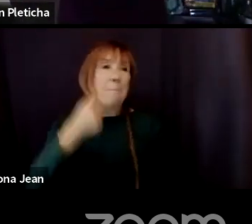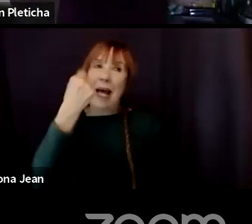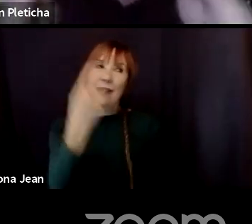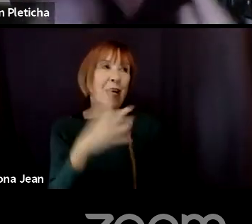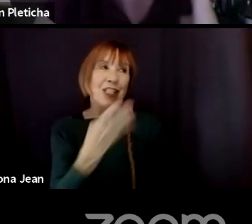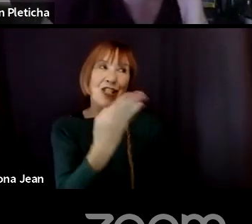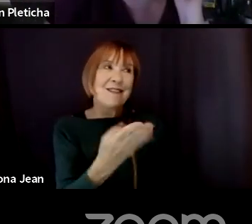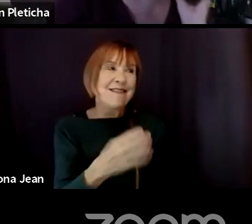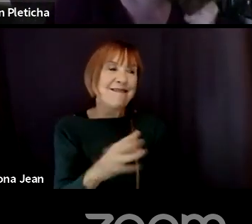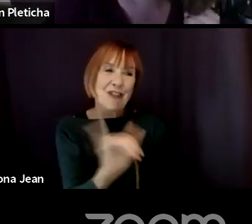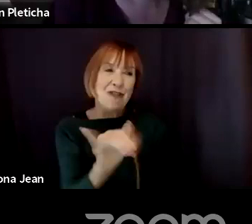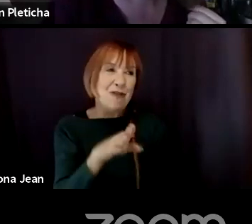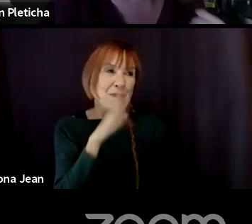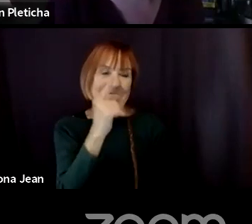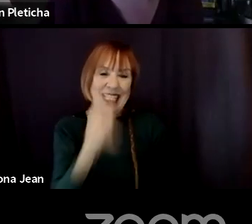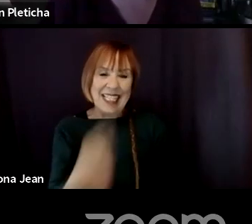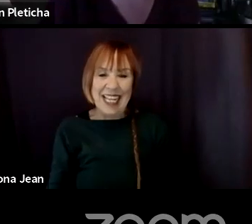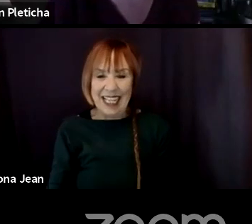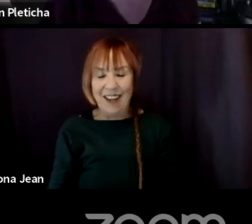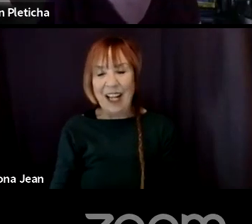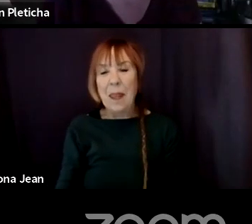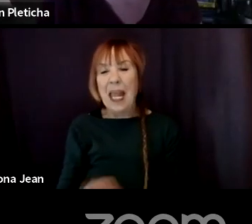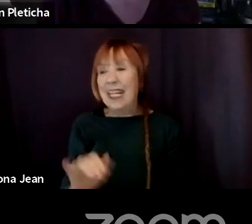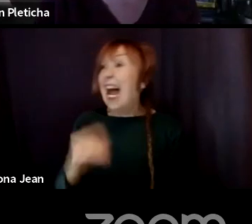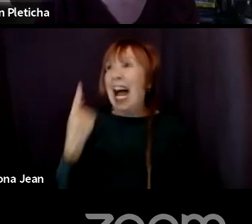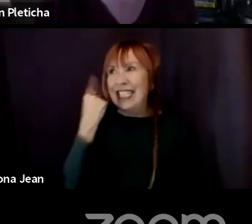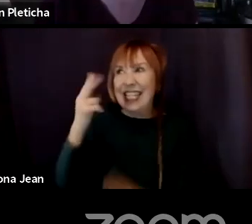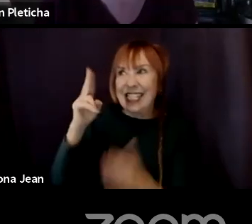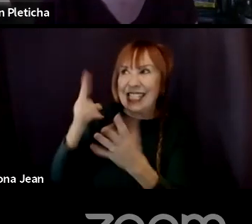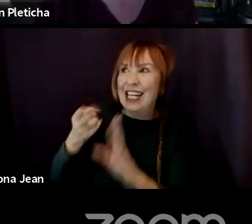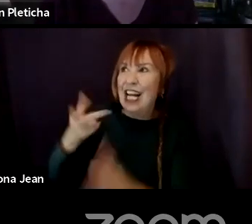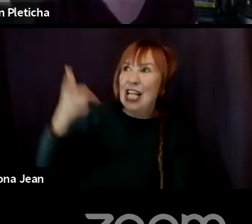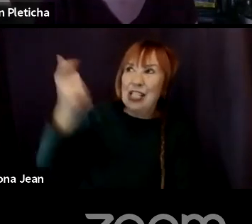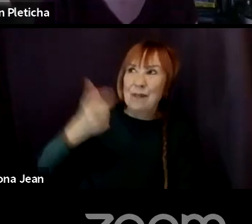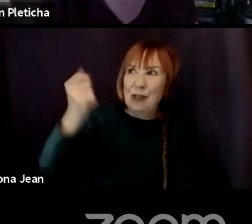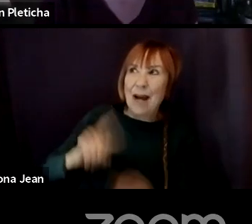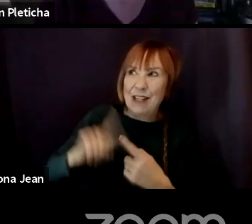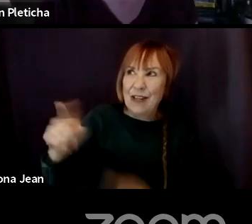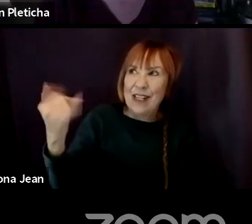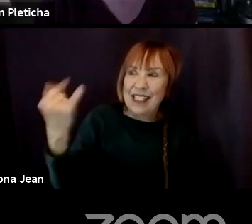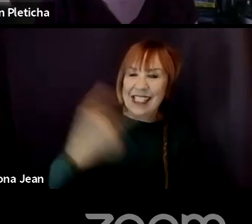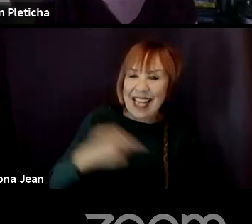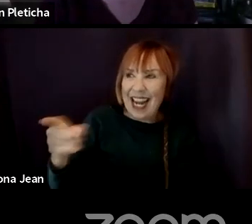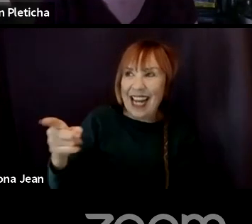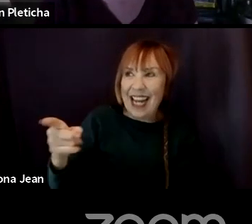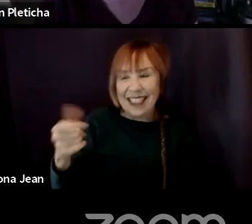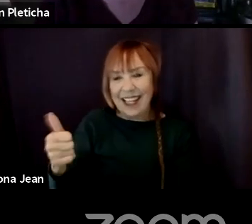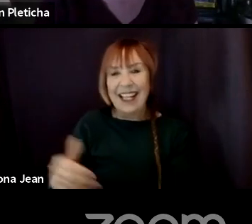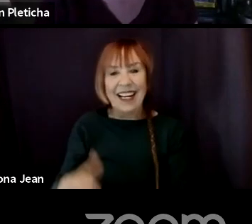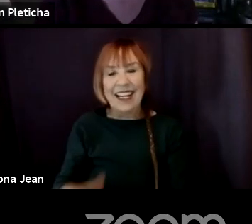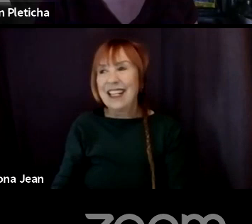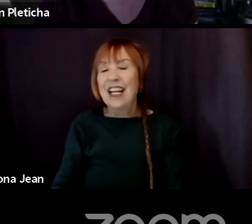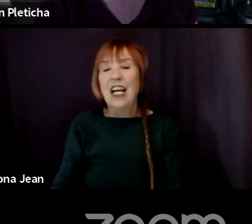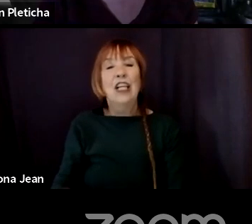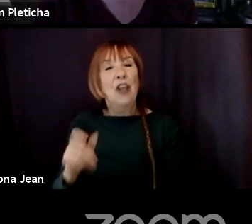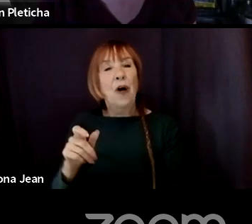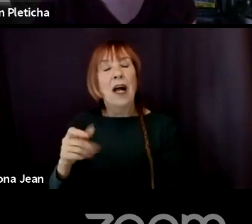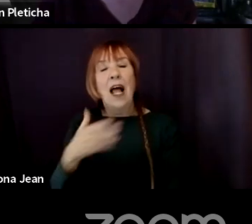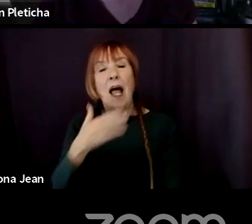Well, and I actually had just subscribed to yours today. I'm excited to dive into that. So it's really best writing podcasts have already been mentioned.